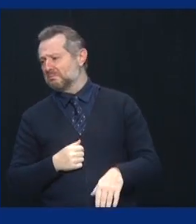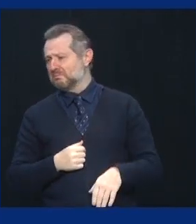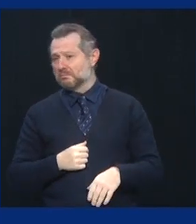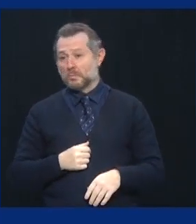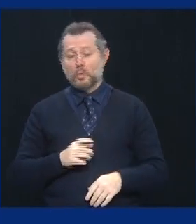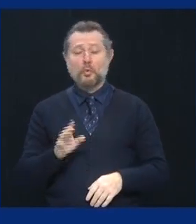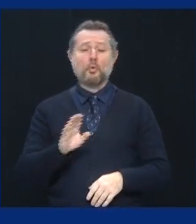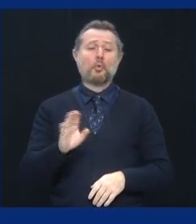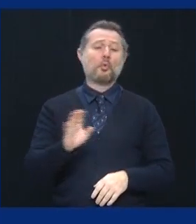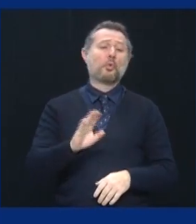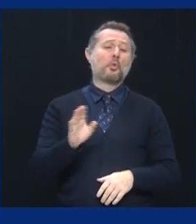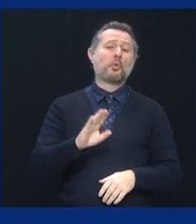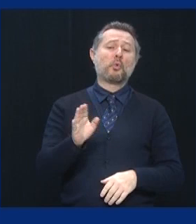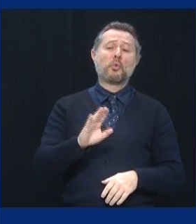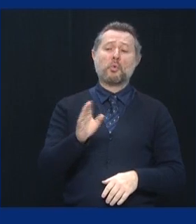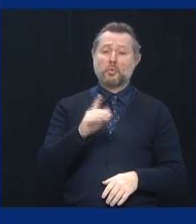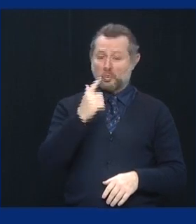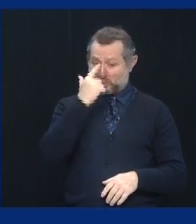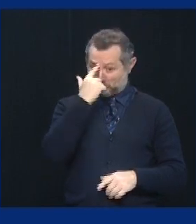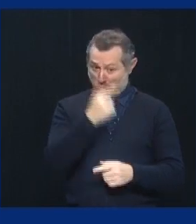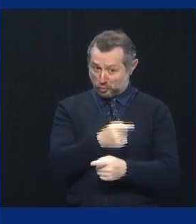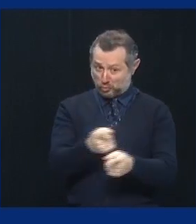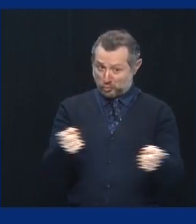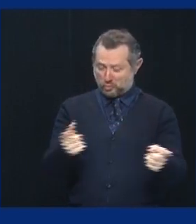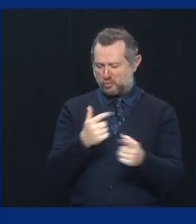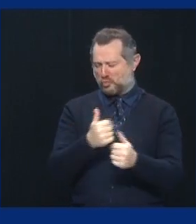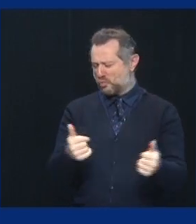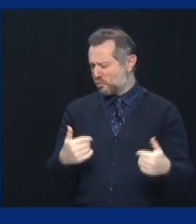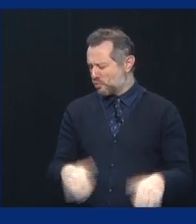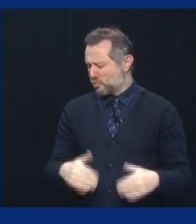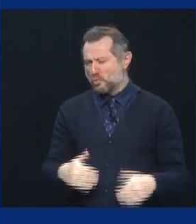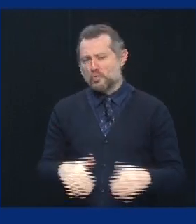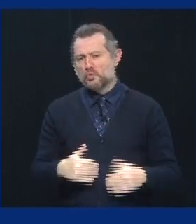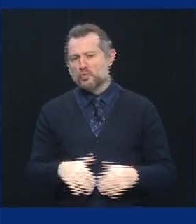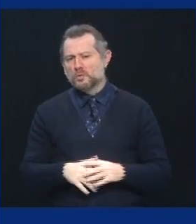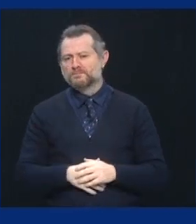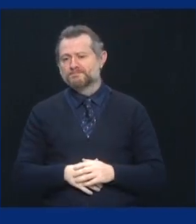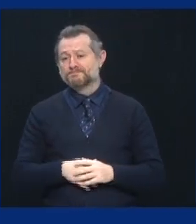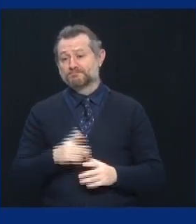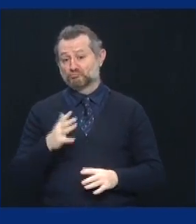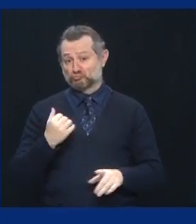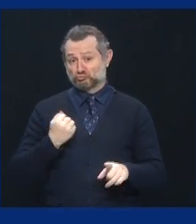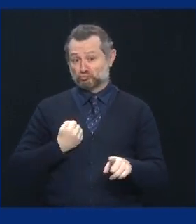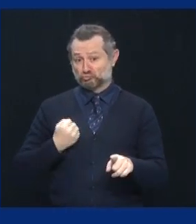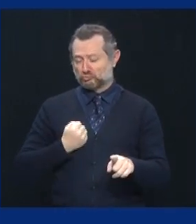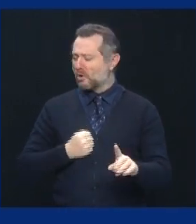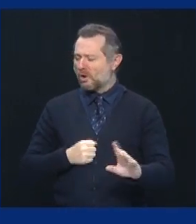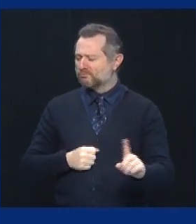PEOPLE SURVIVE SO I'M NOT THAT AFRAID OF COVID.